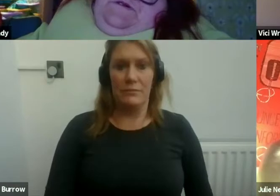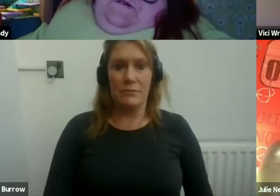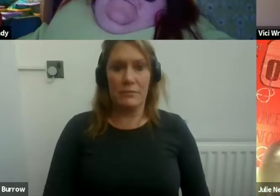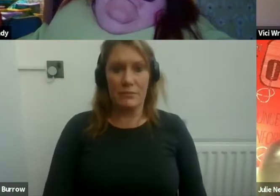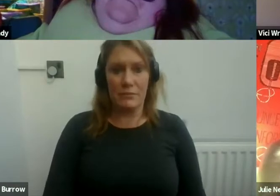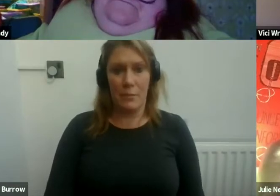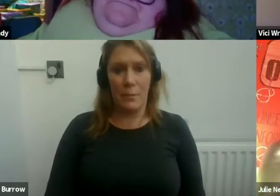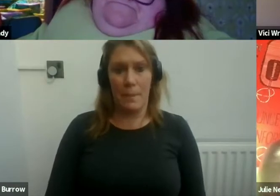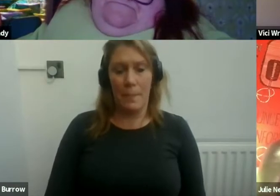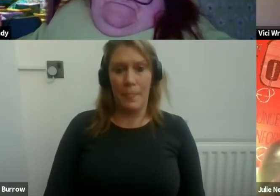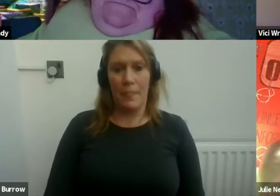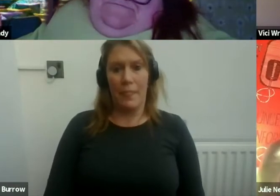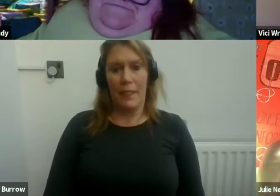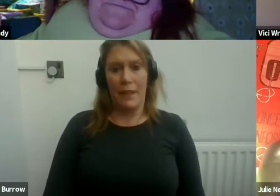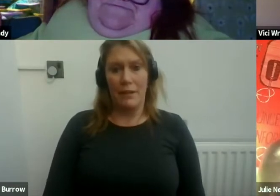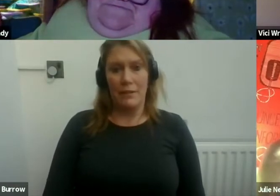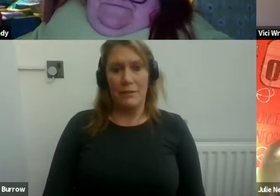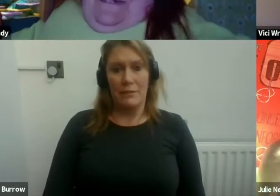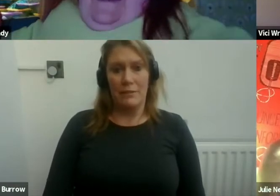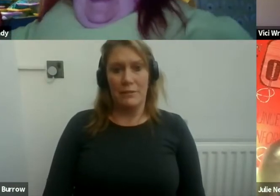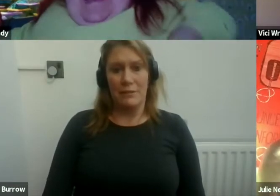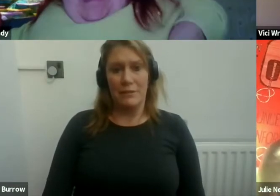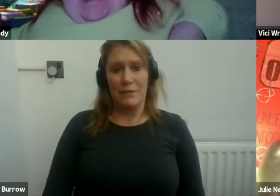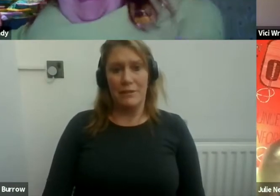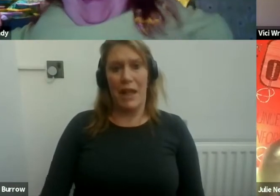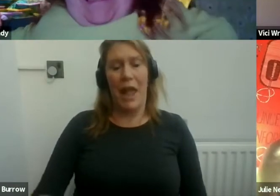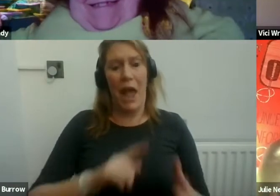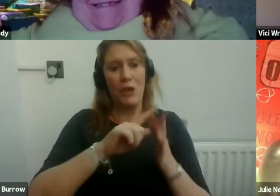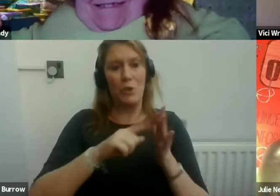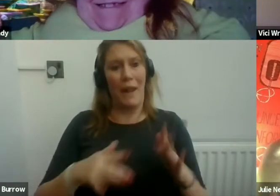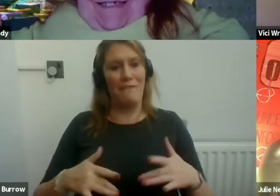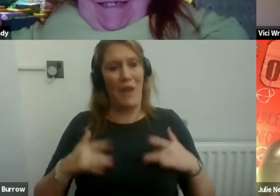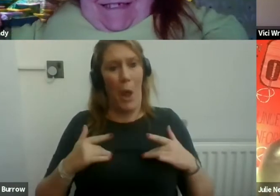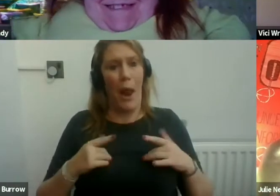I do feel like Major Tom. Can you see me, Major Tom?